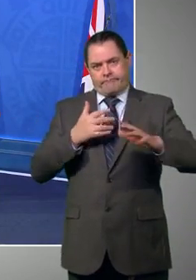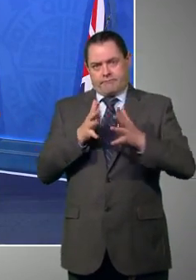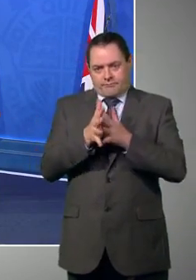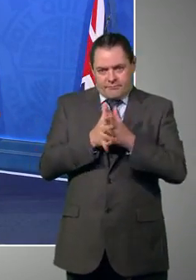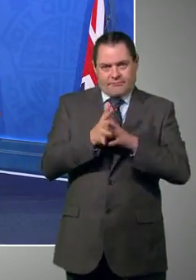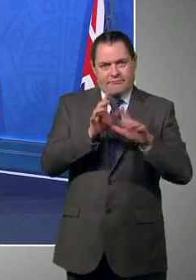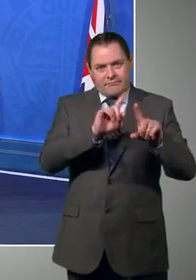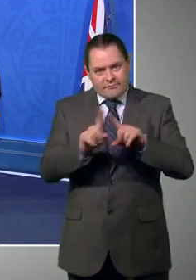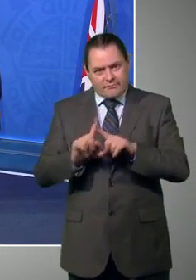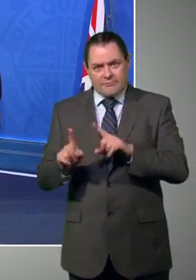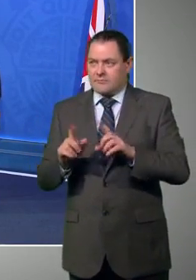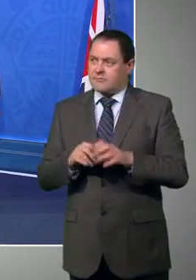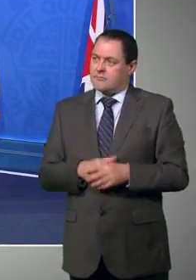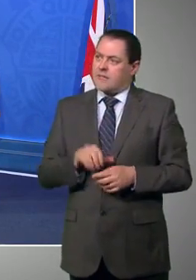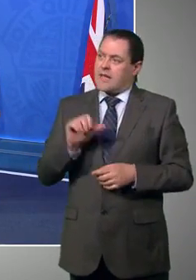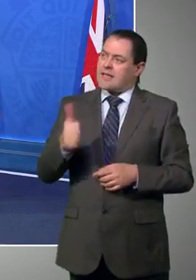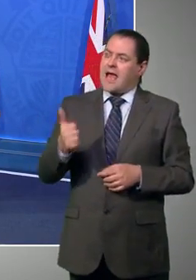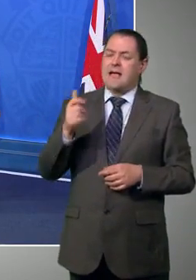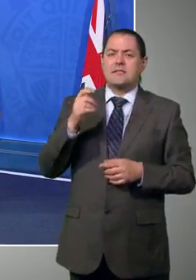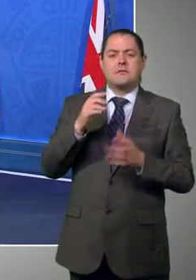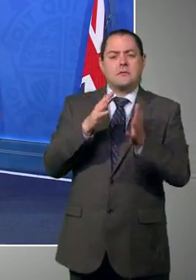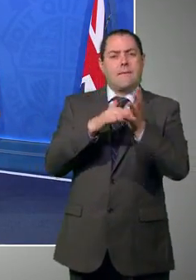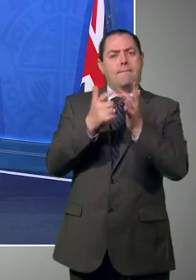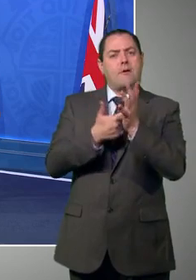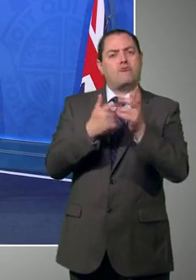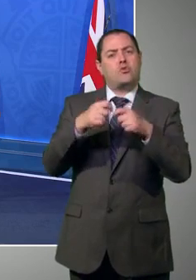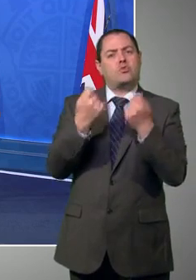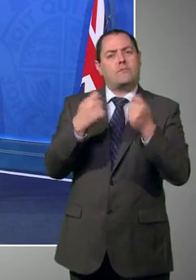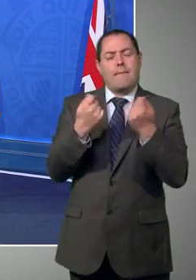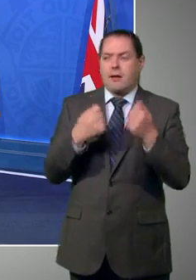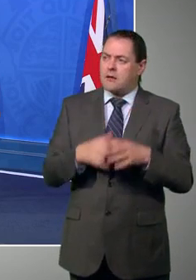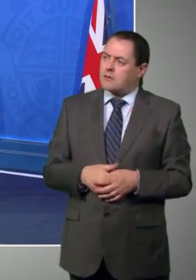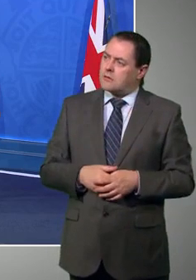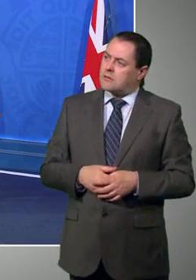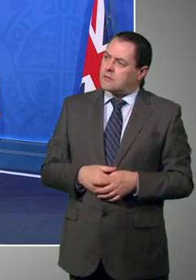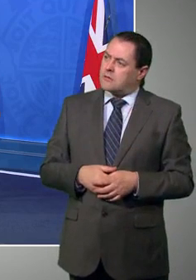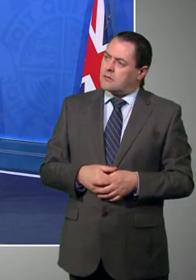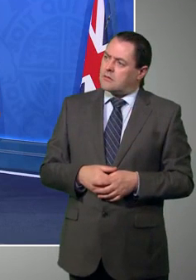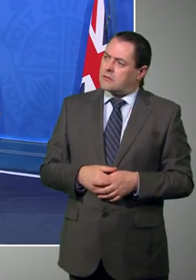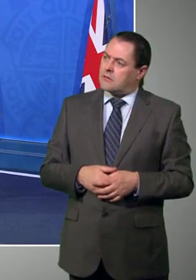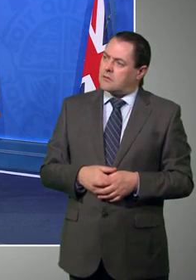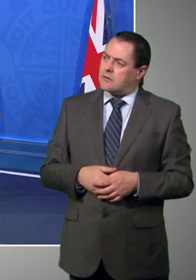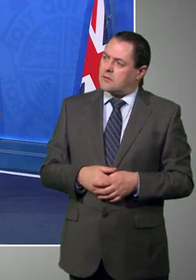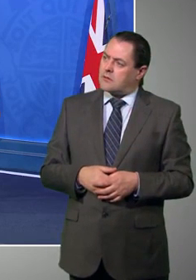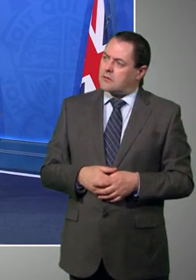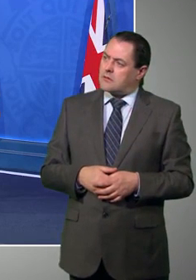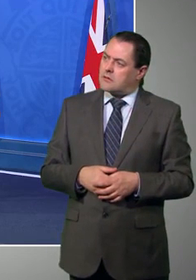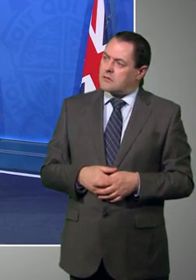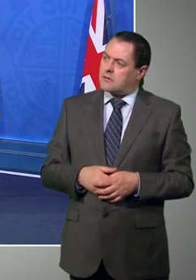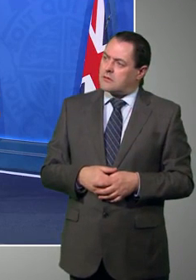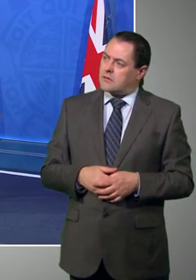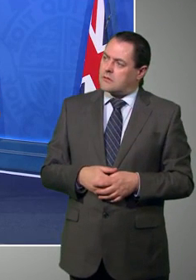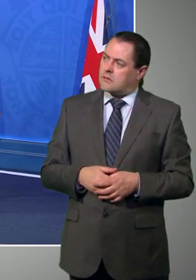Pippa creer from the mirror and